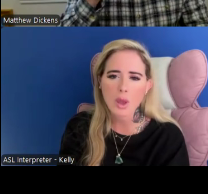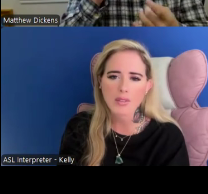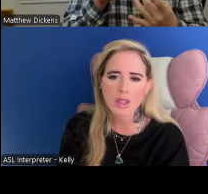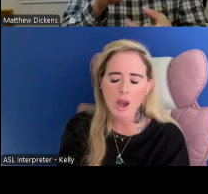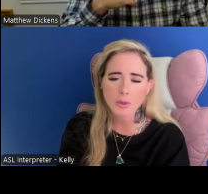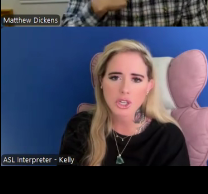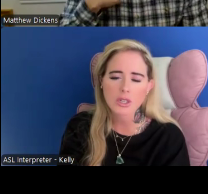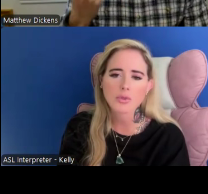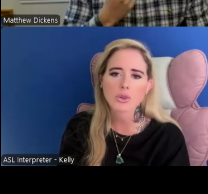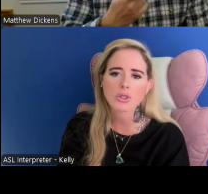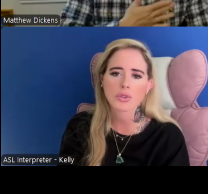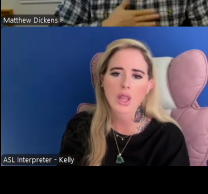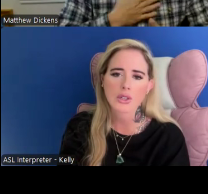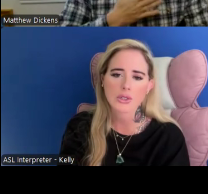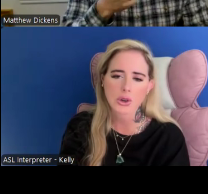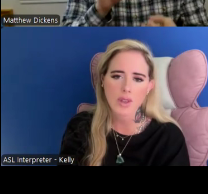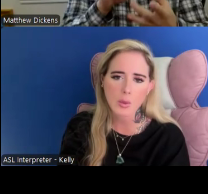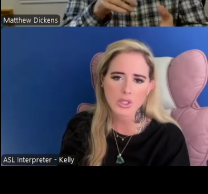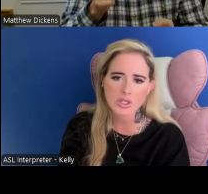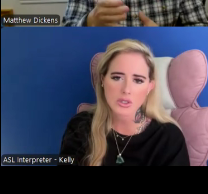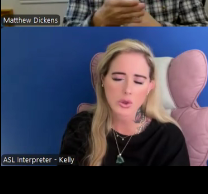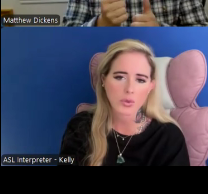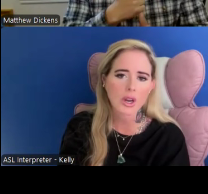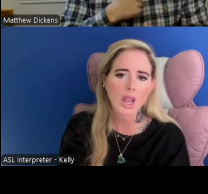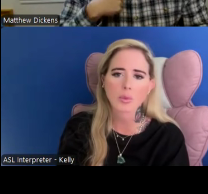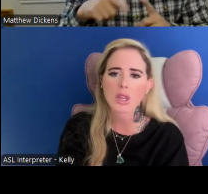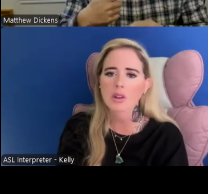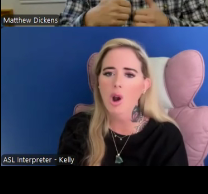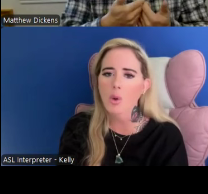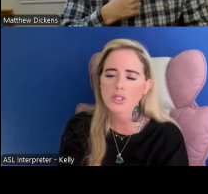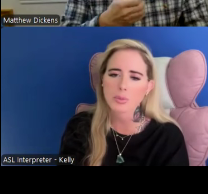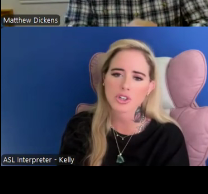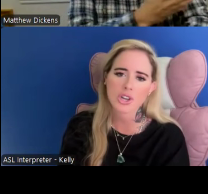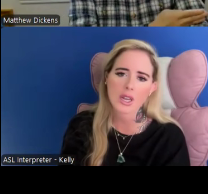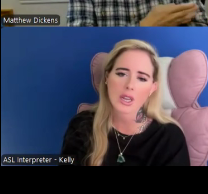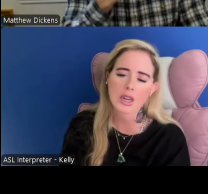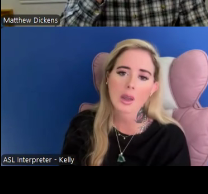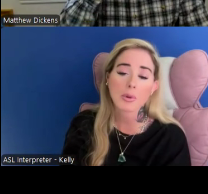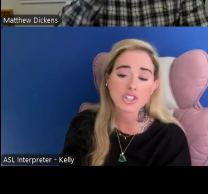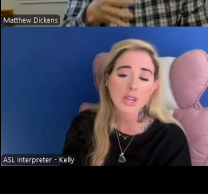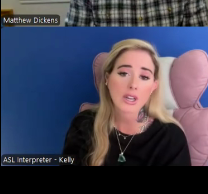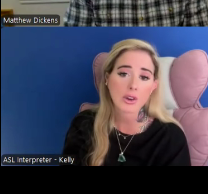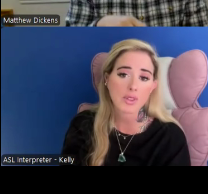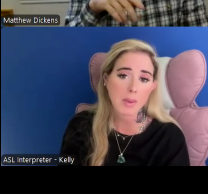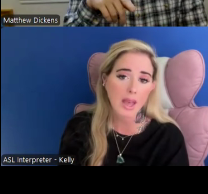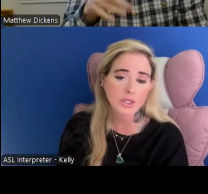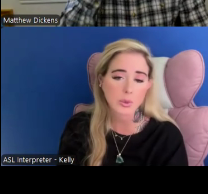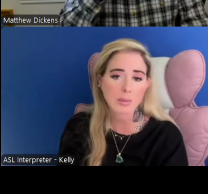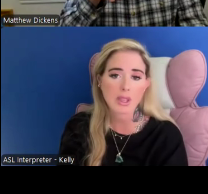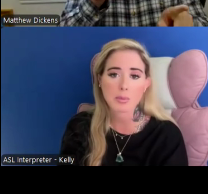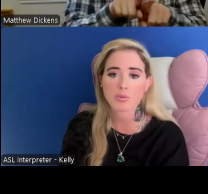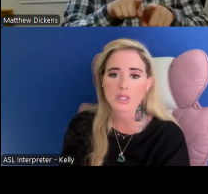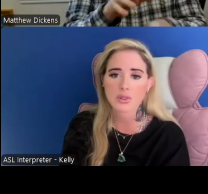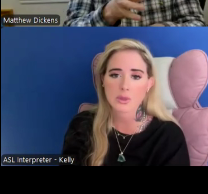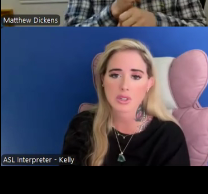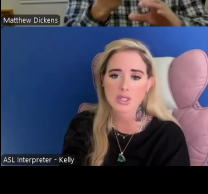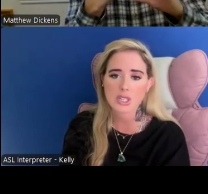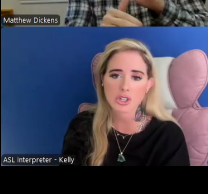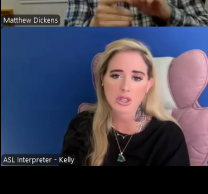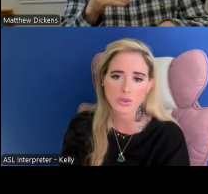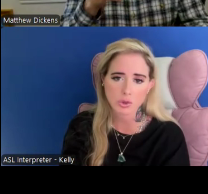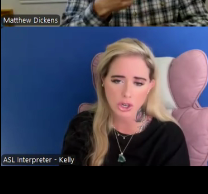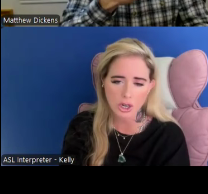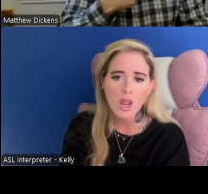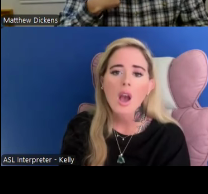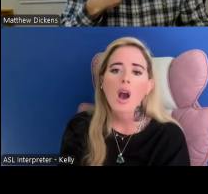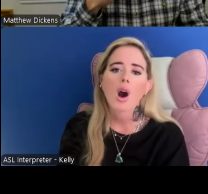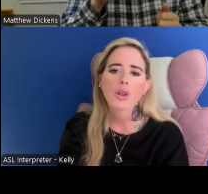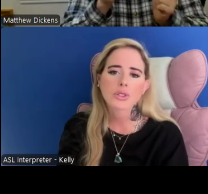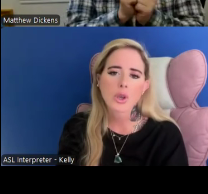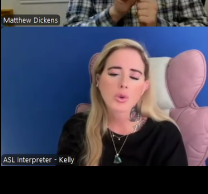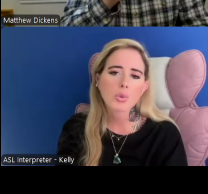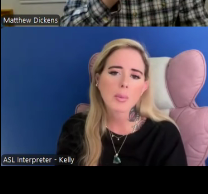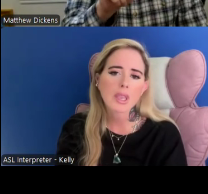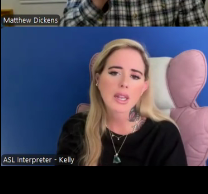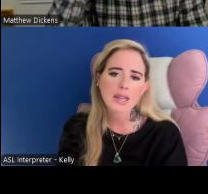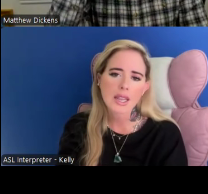Finally, I want to mention that we will also have the option for you to fill out a survey once this is over, and we always appreciate getting your feedback so we can make improvements for this presentation in the future.